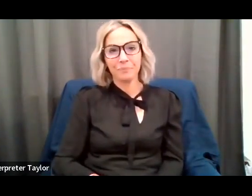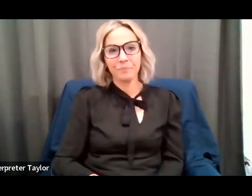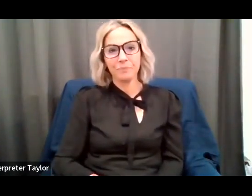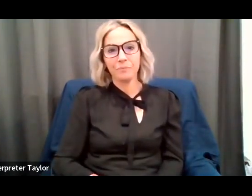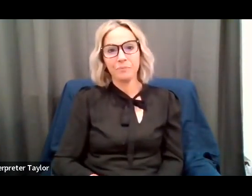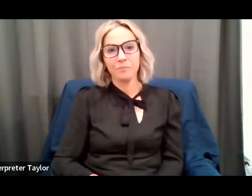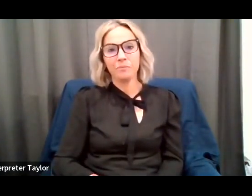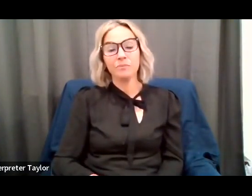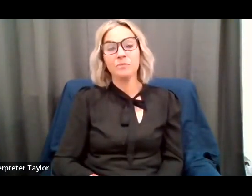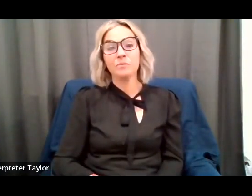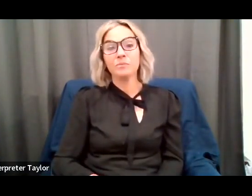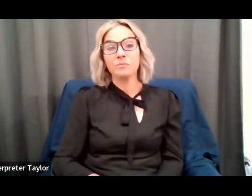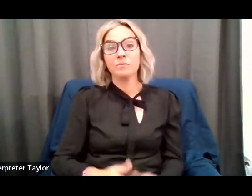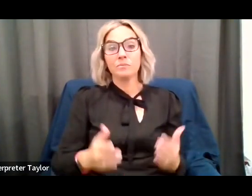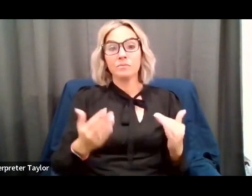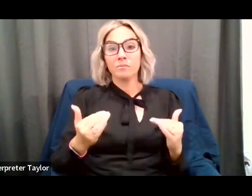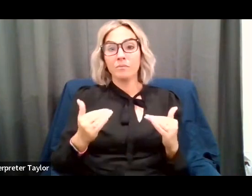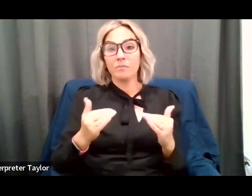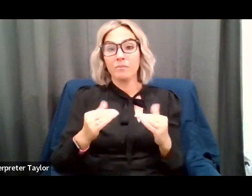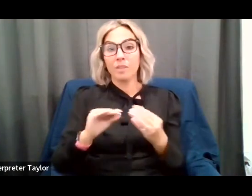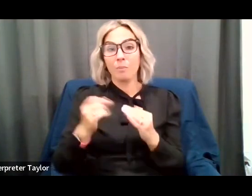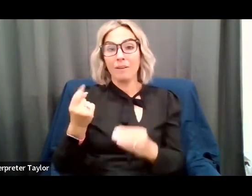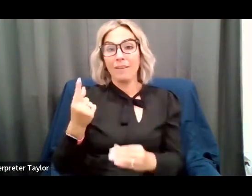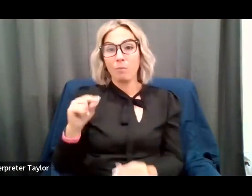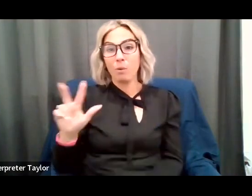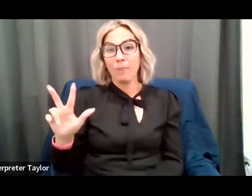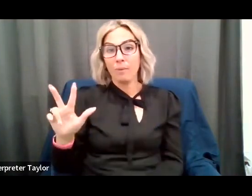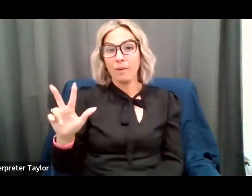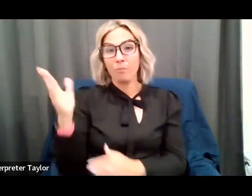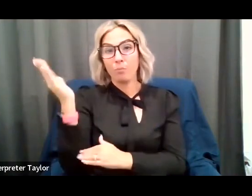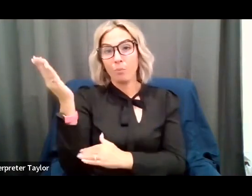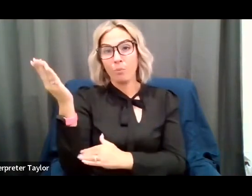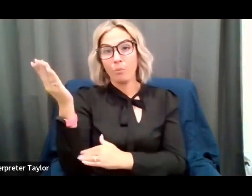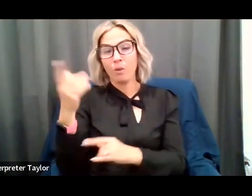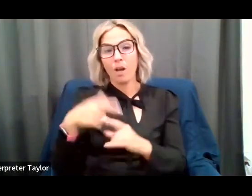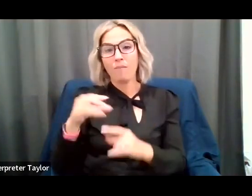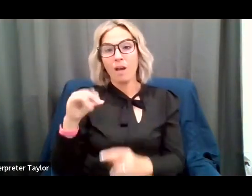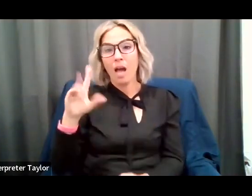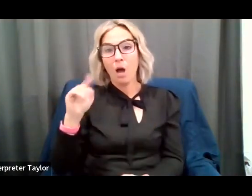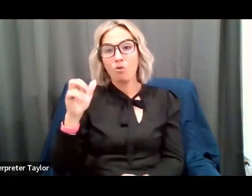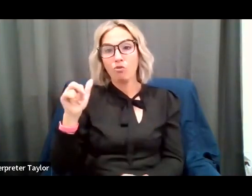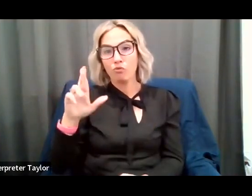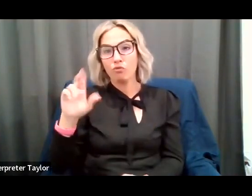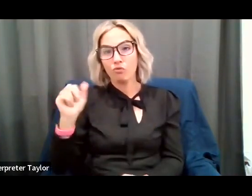Item #11.3, Presentation of Outreach Update.